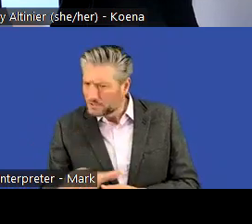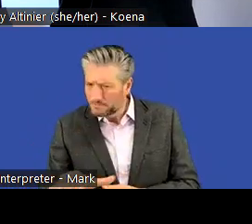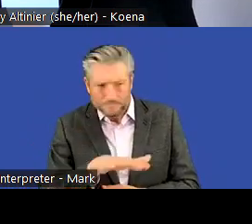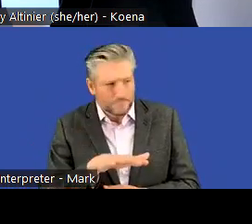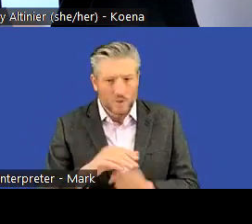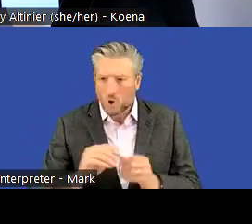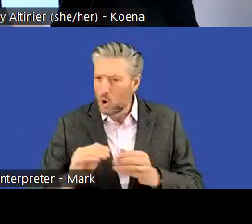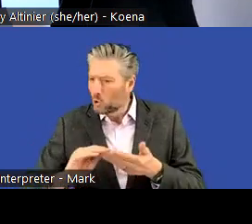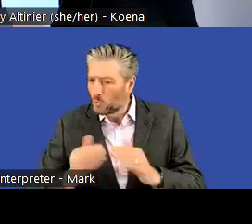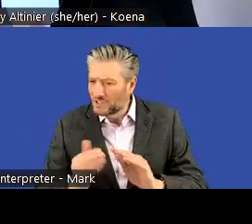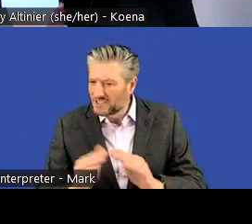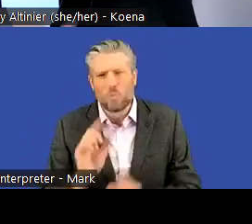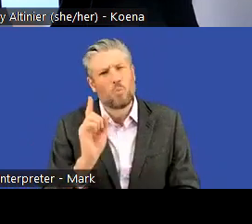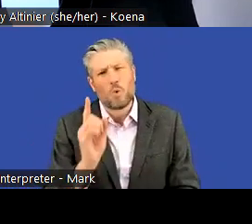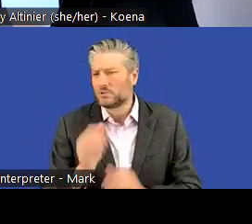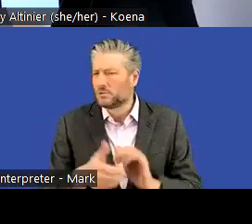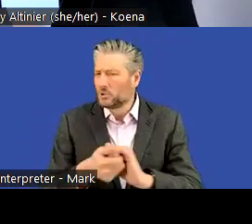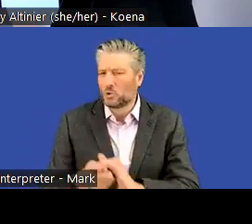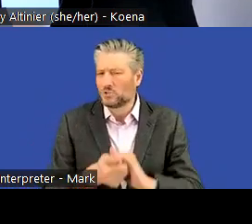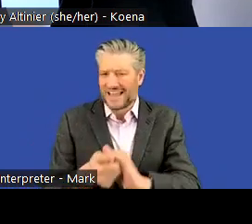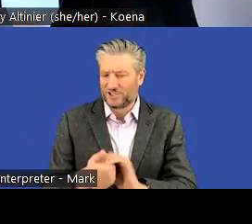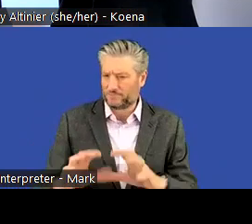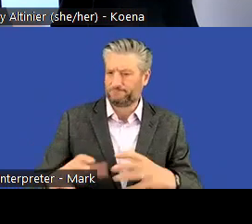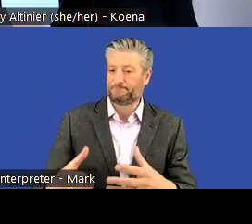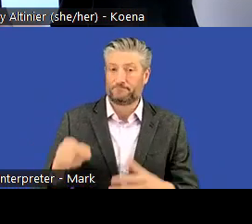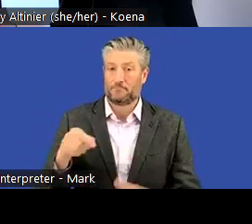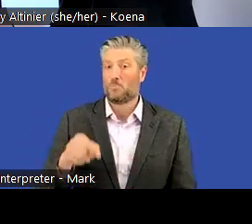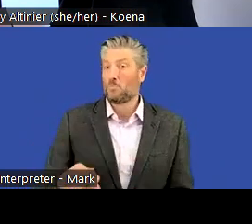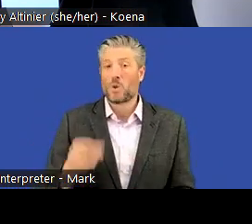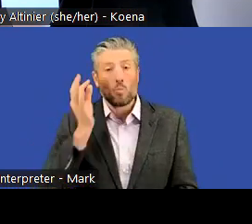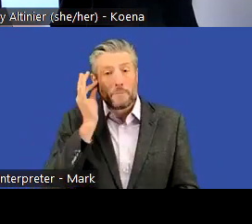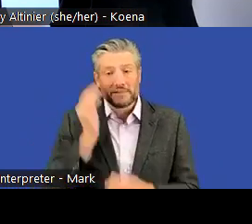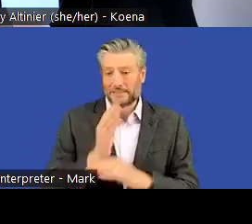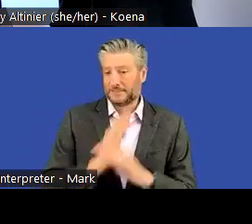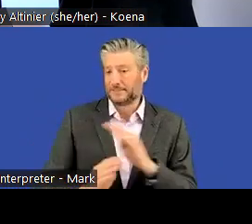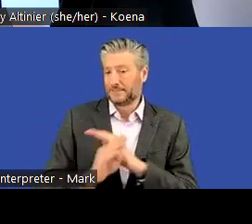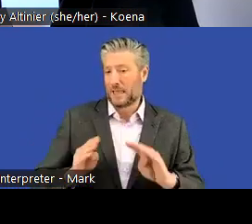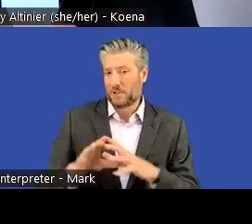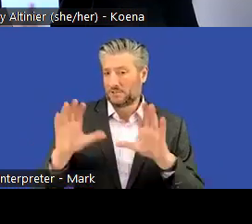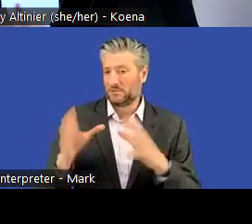actually -- of women with disabilities, which is (non-English language).